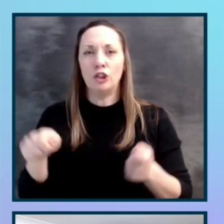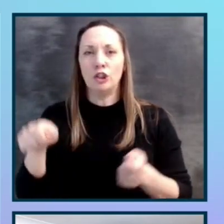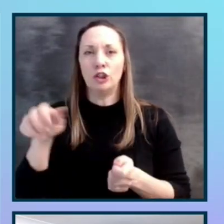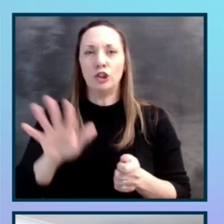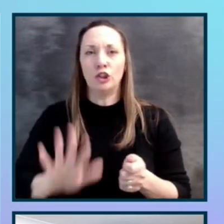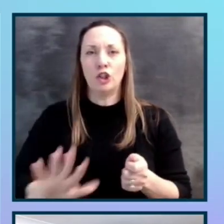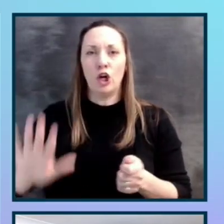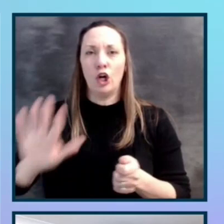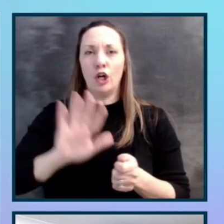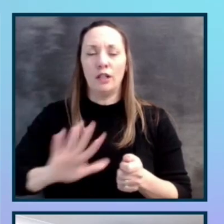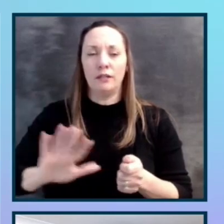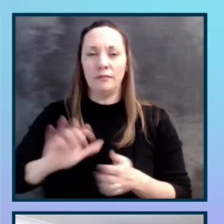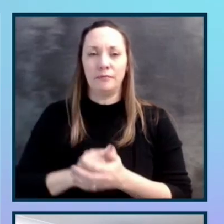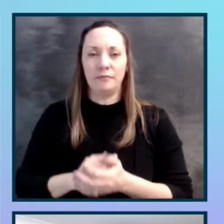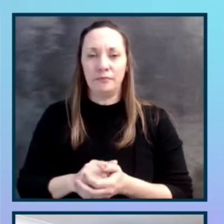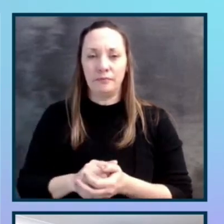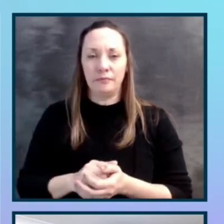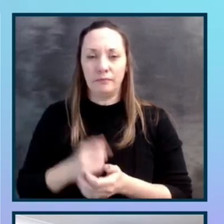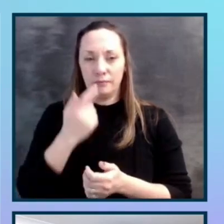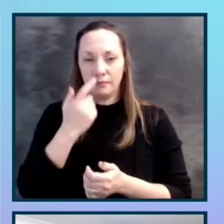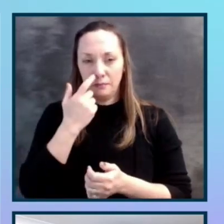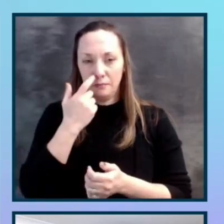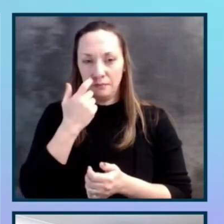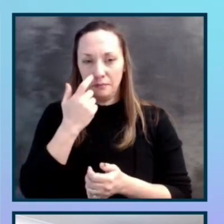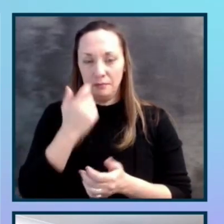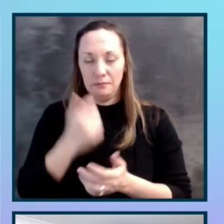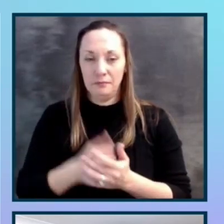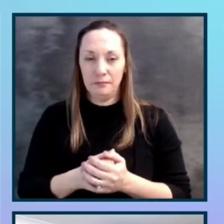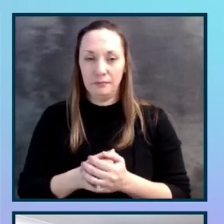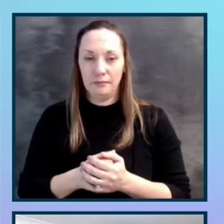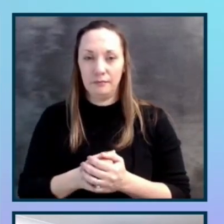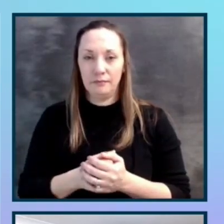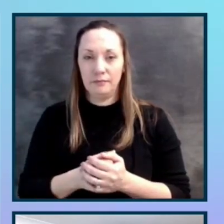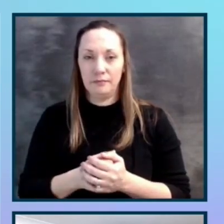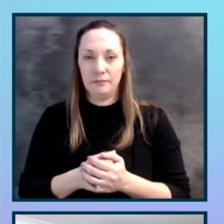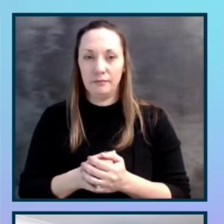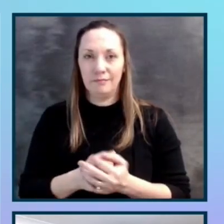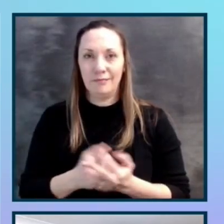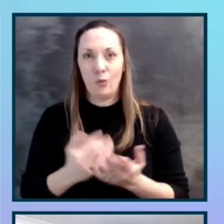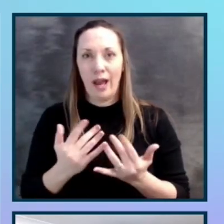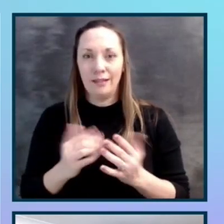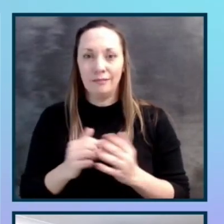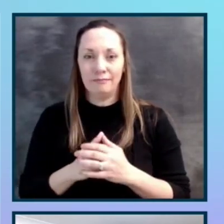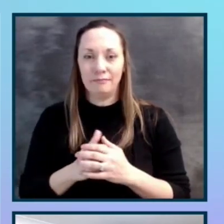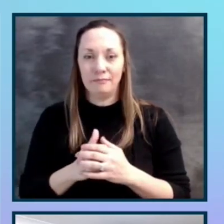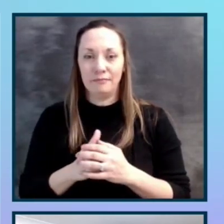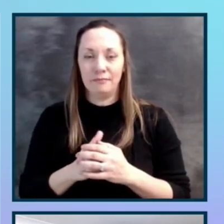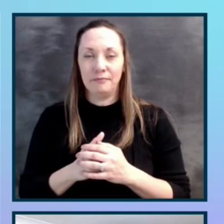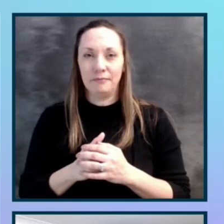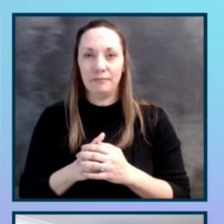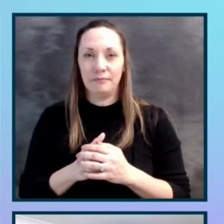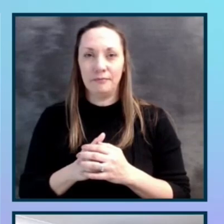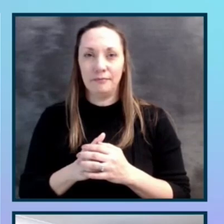west southwest, west southwest. And wait for it. West southwest, Just.. West southwest.